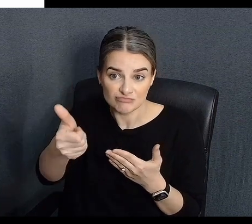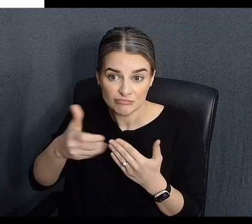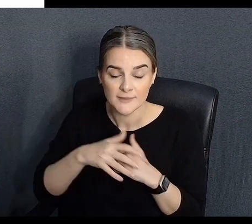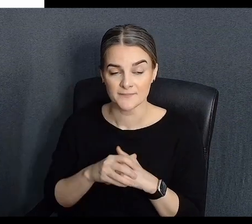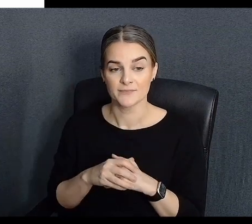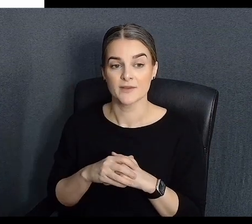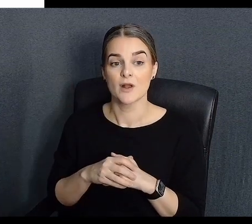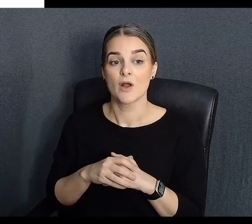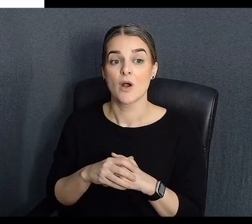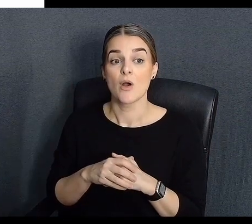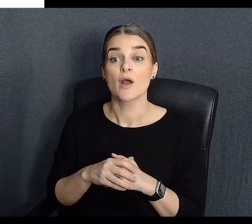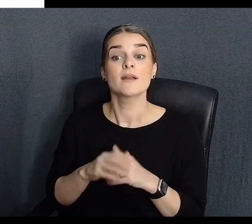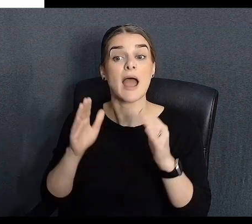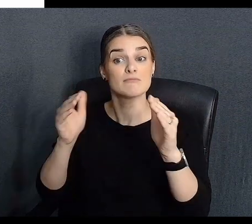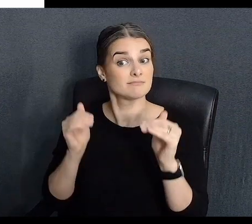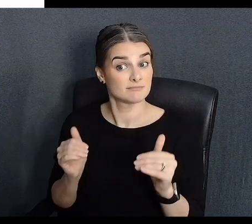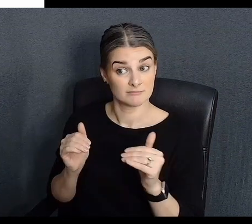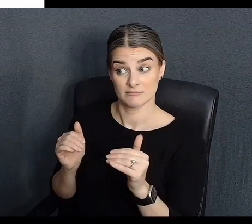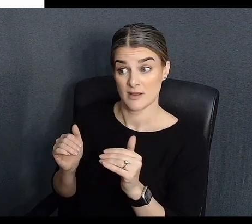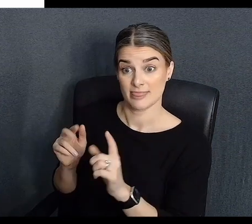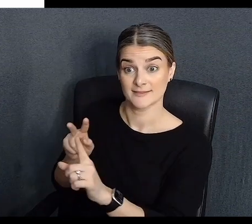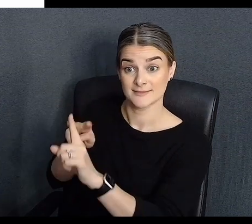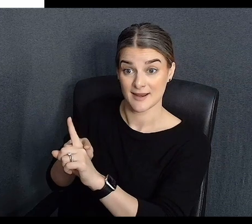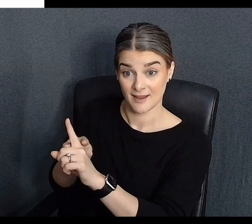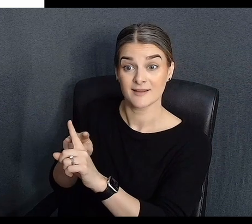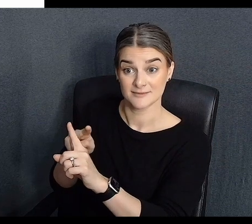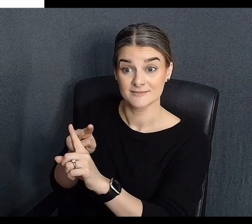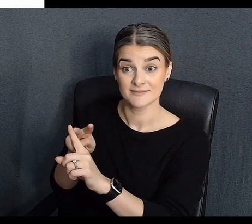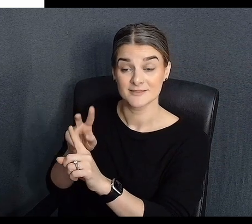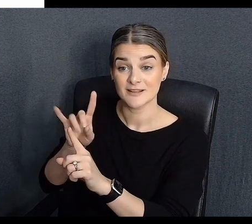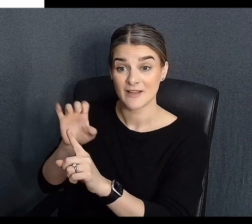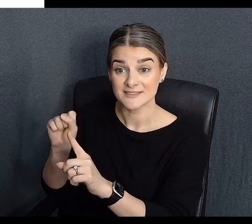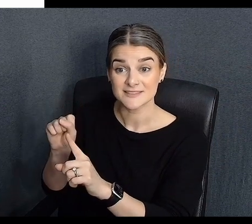those are usually going to be over $1,000 plus.